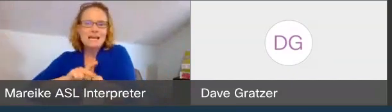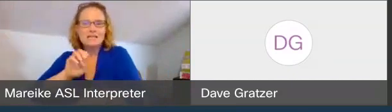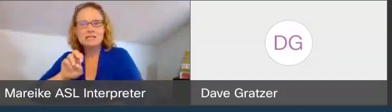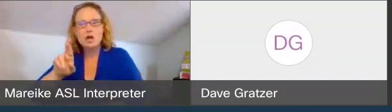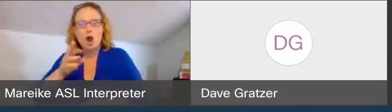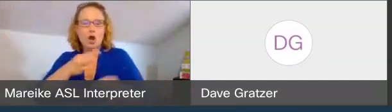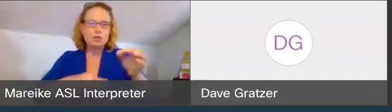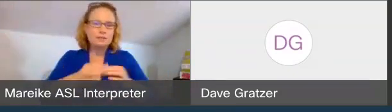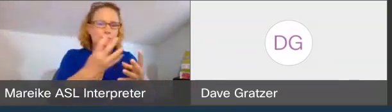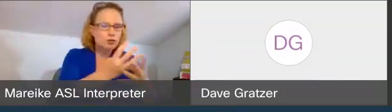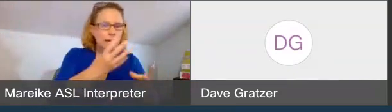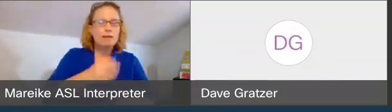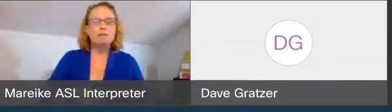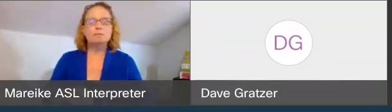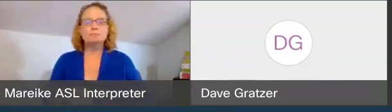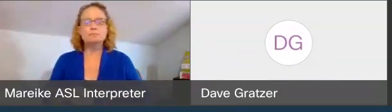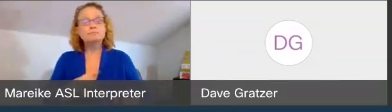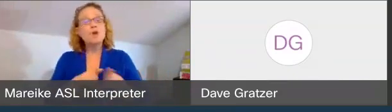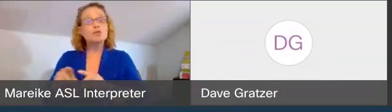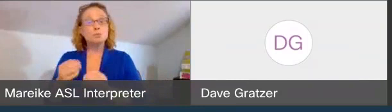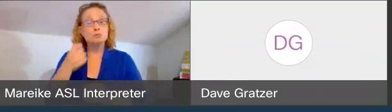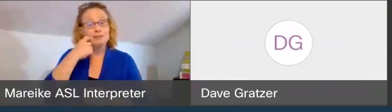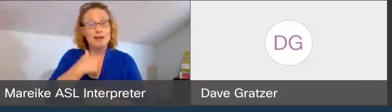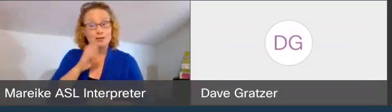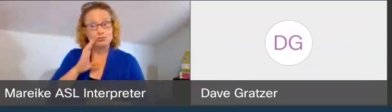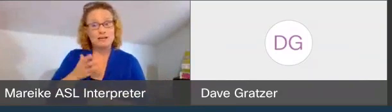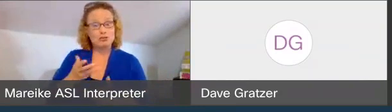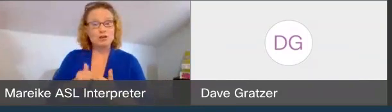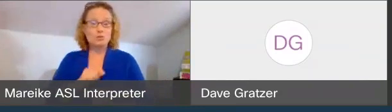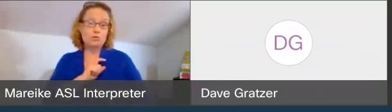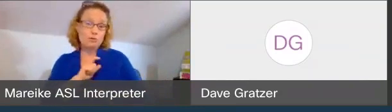We've also kind of more recently had direct interactions with law enforcement and our clients